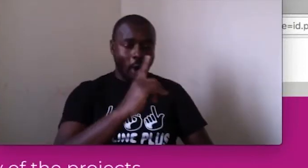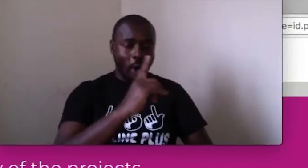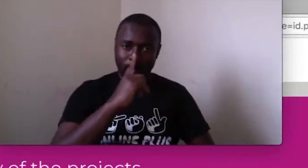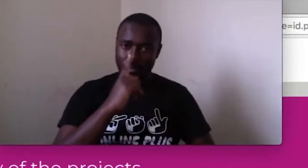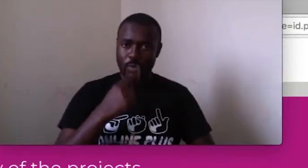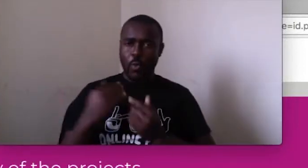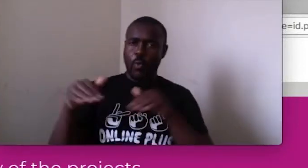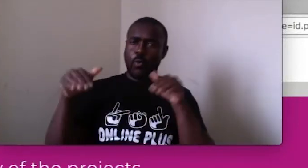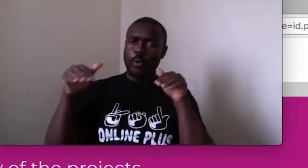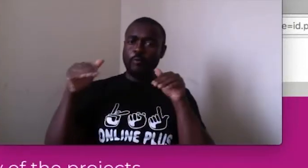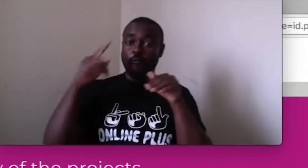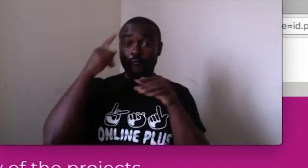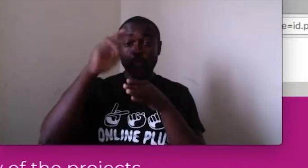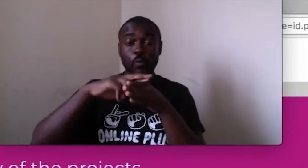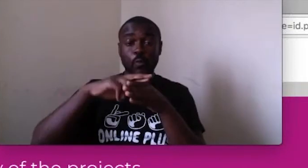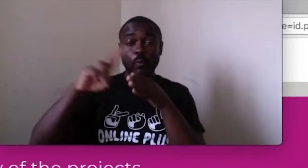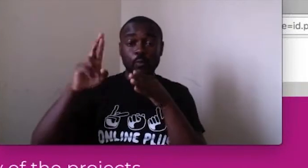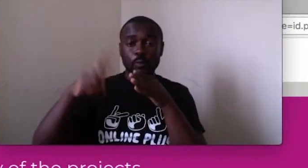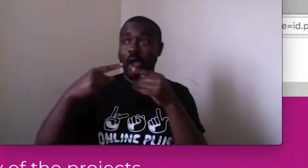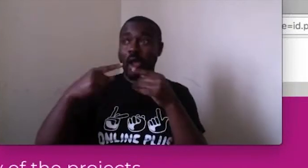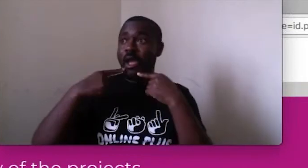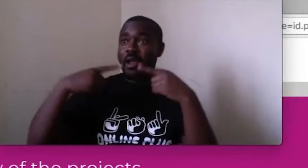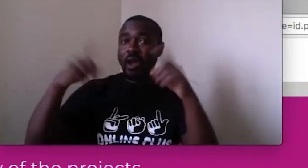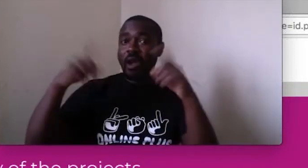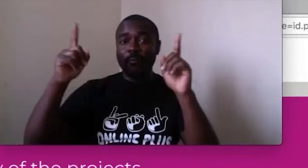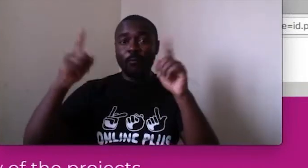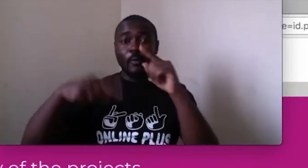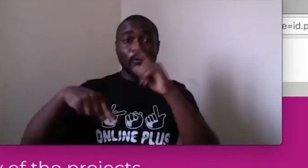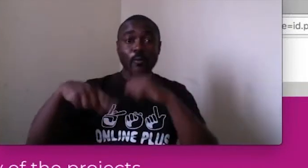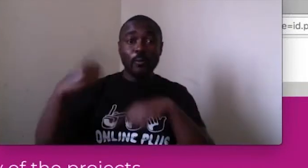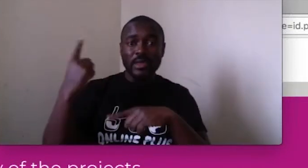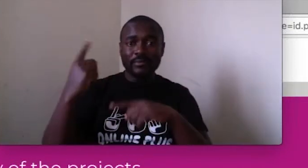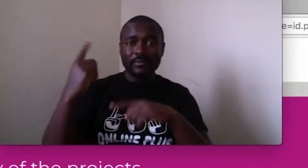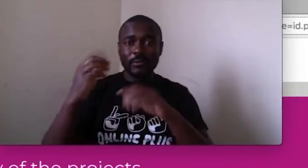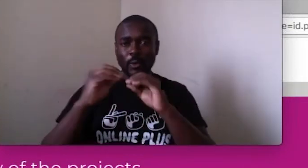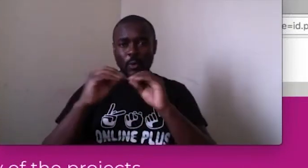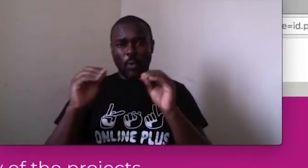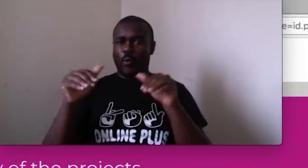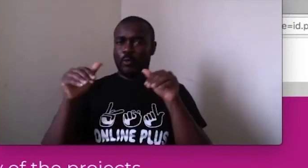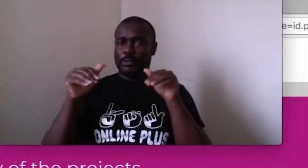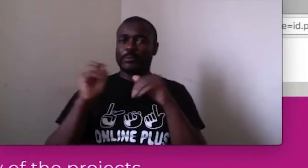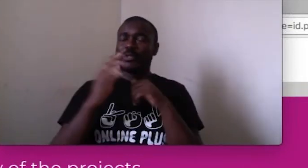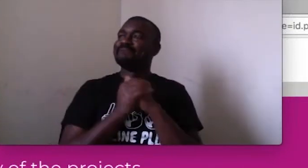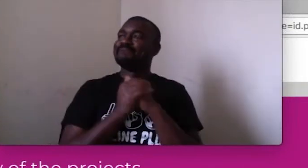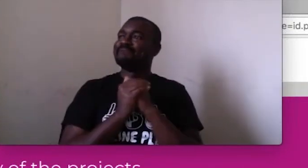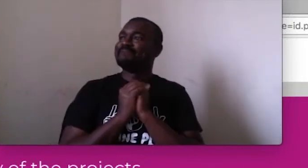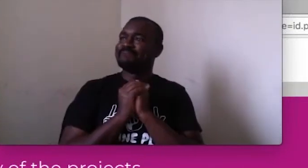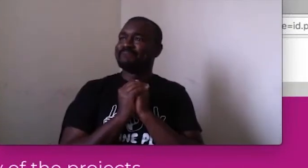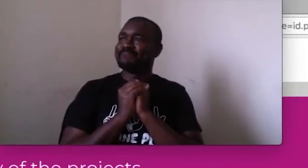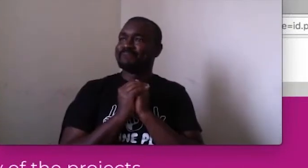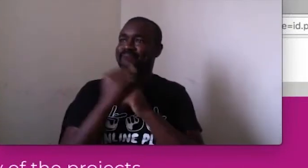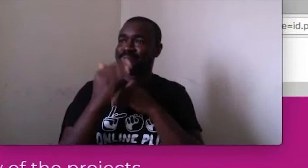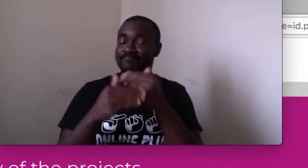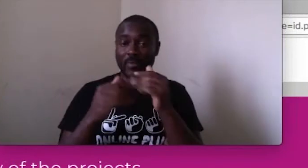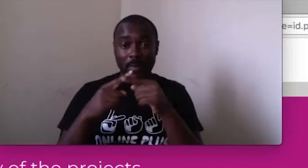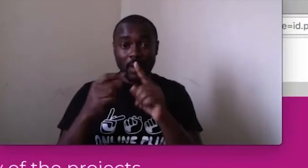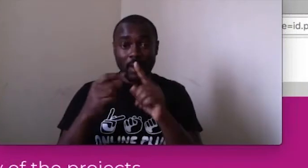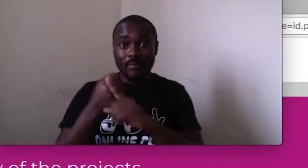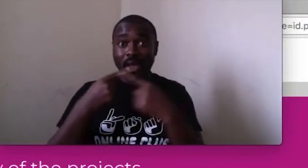so I came back home and then I waited for them to announce who won the grant after the application